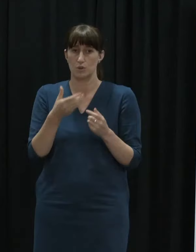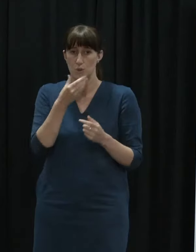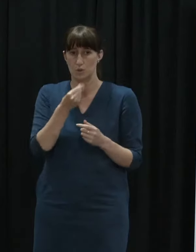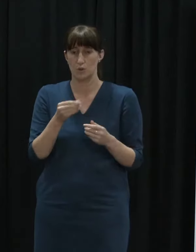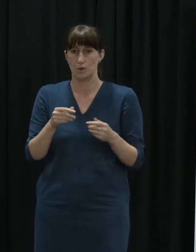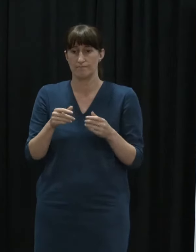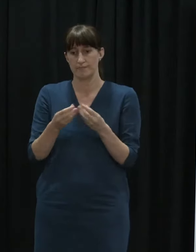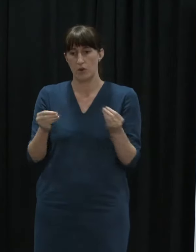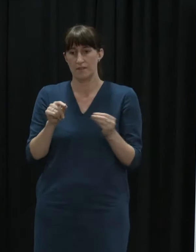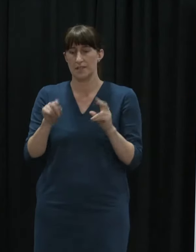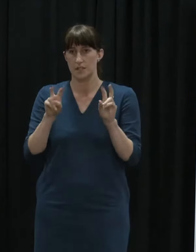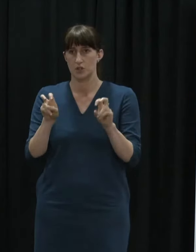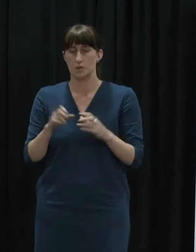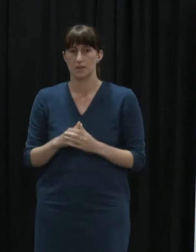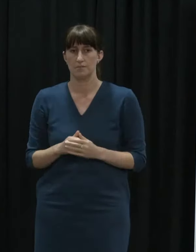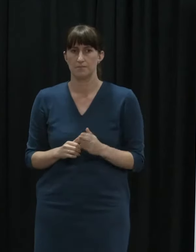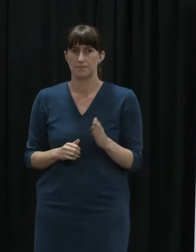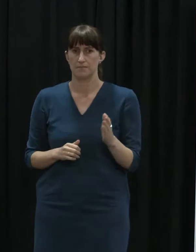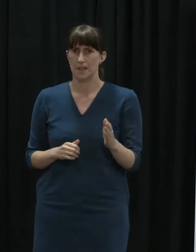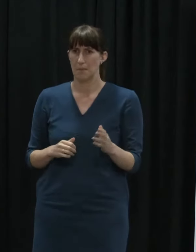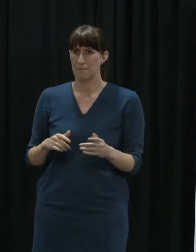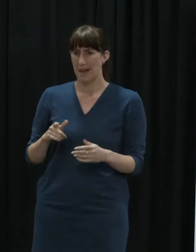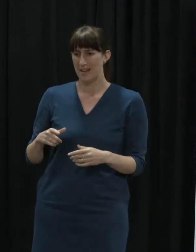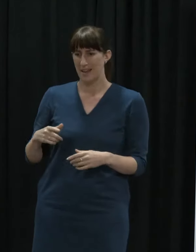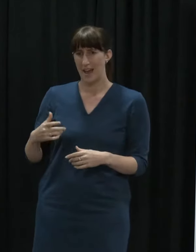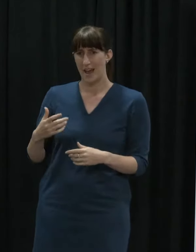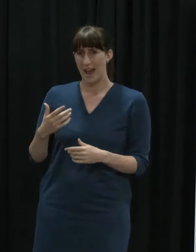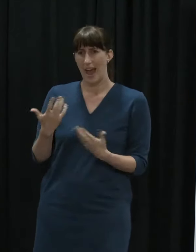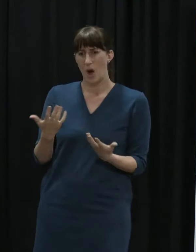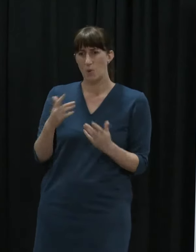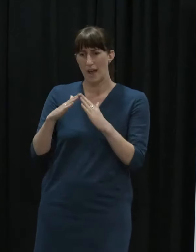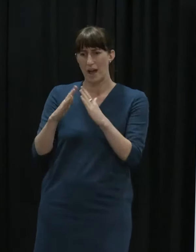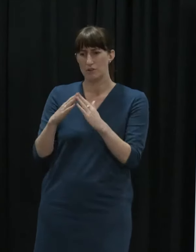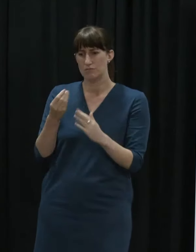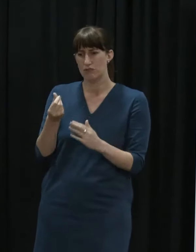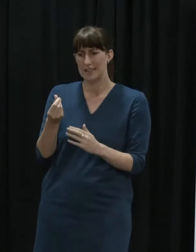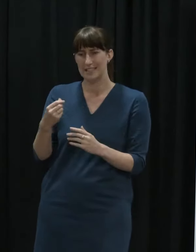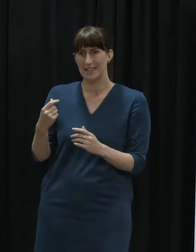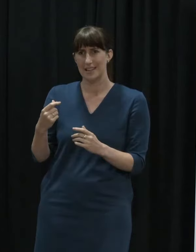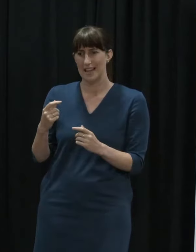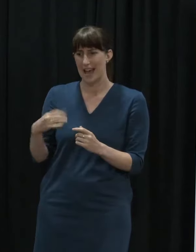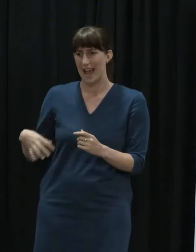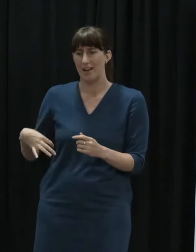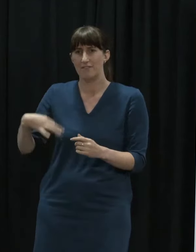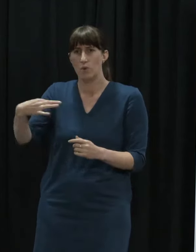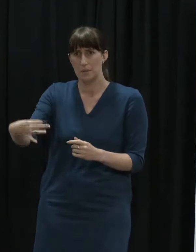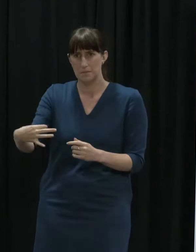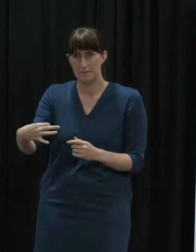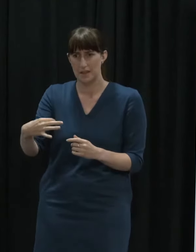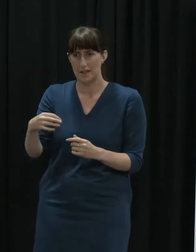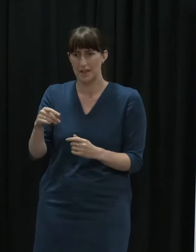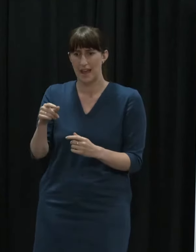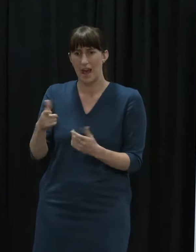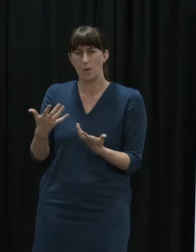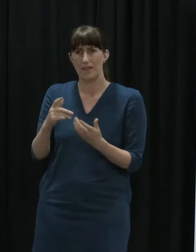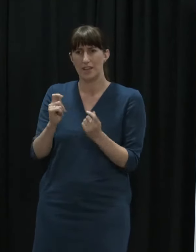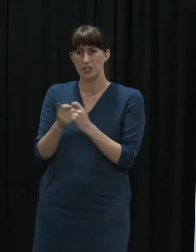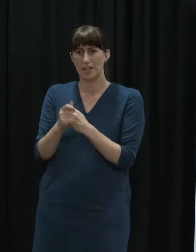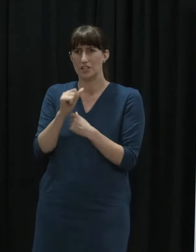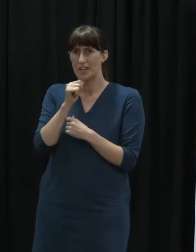And also the levers of supply.